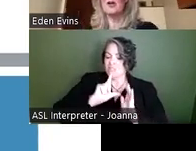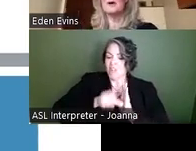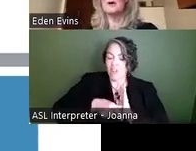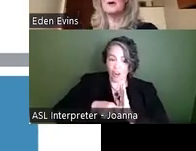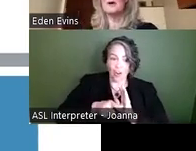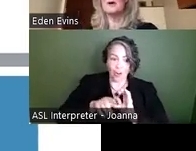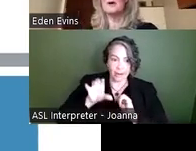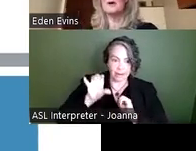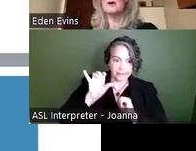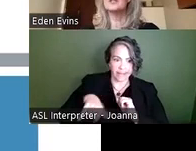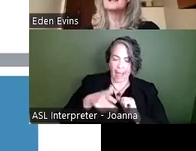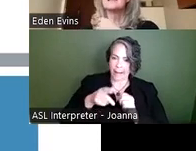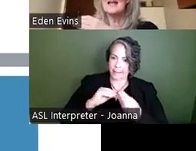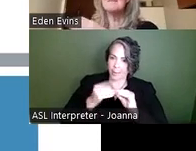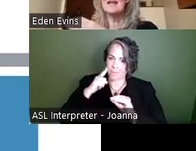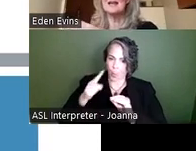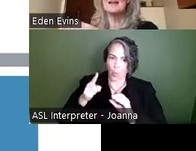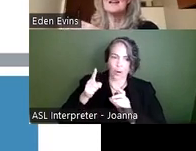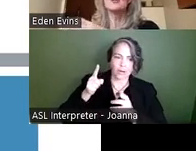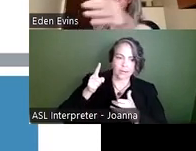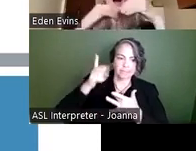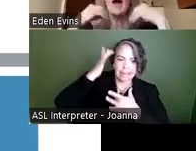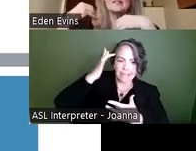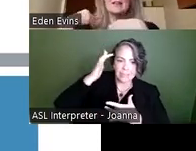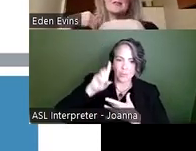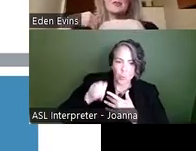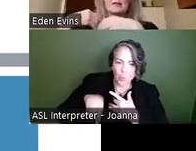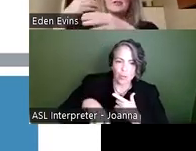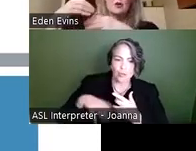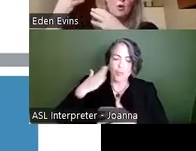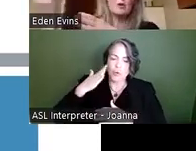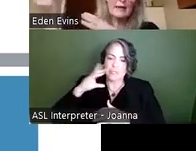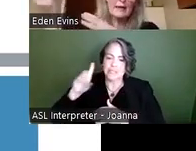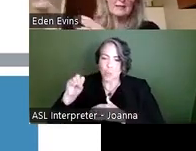the way to mood disorders - the same thing. So if you have a psychiatric illness, you're more likely